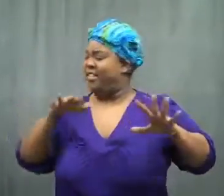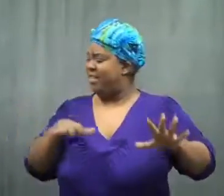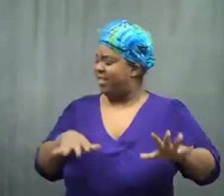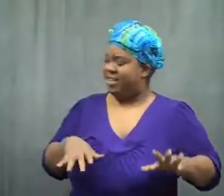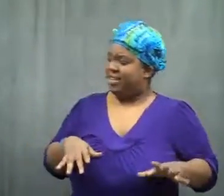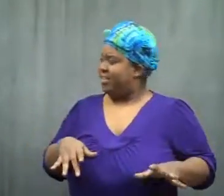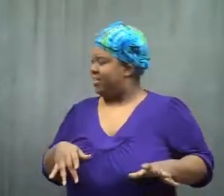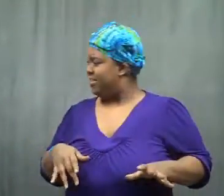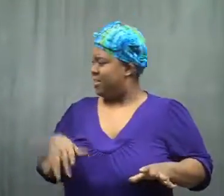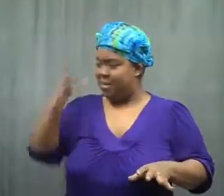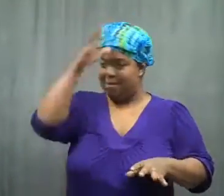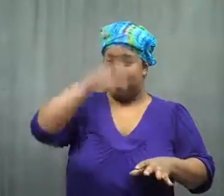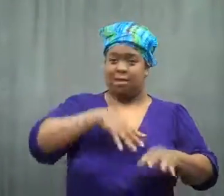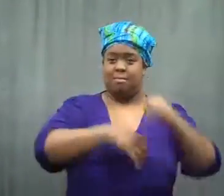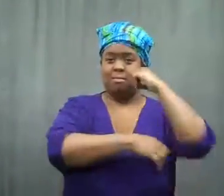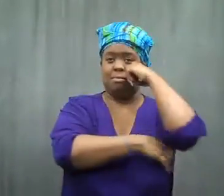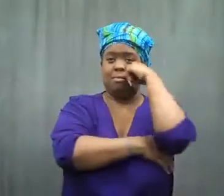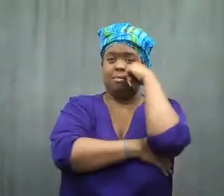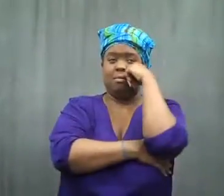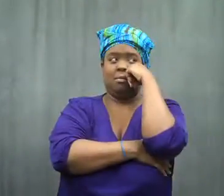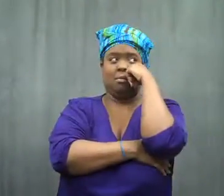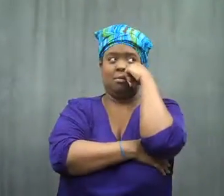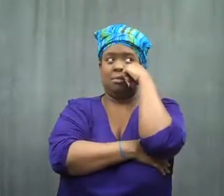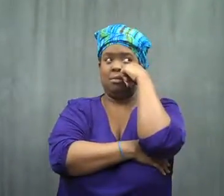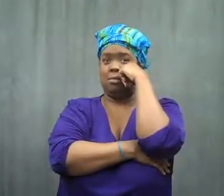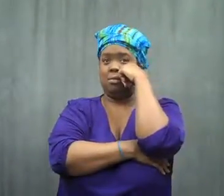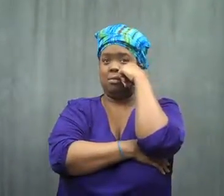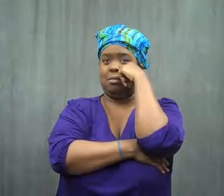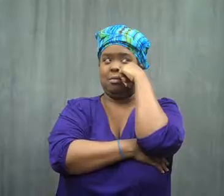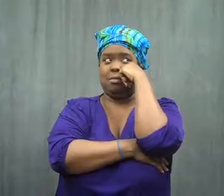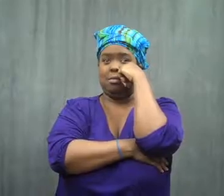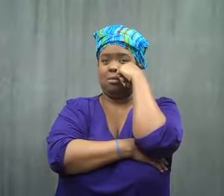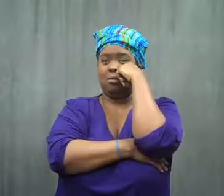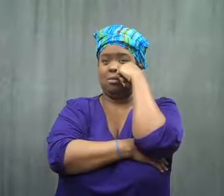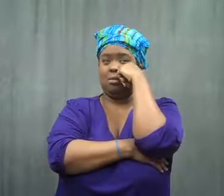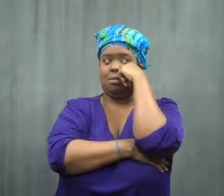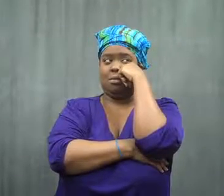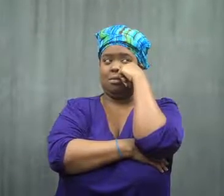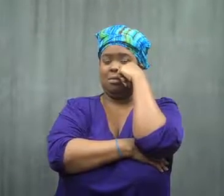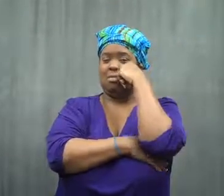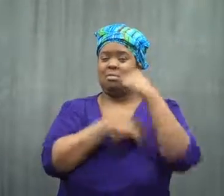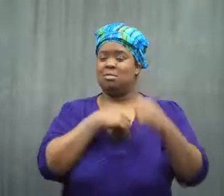He was trying to stay cool as he watched me.